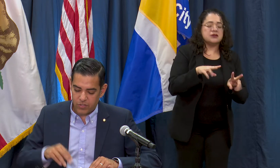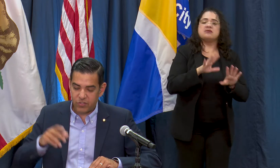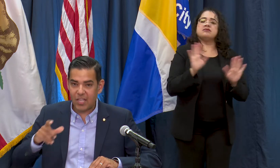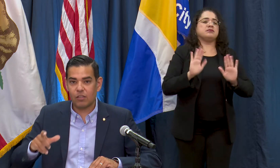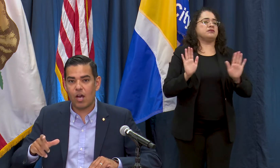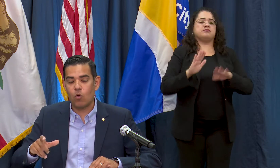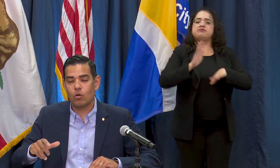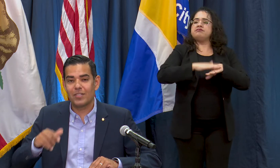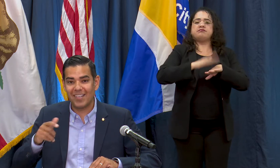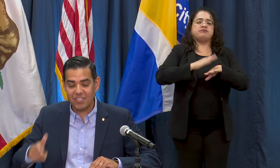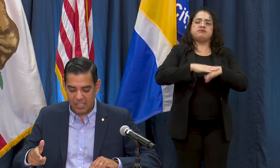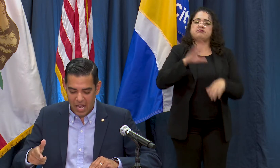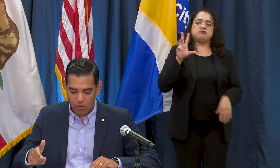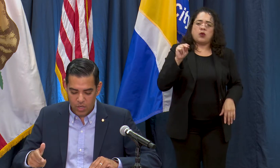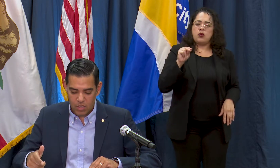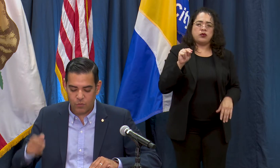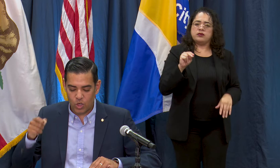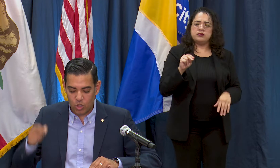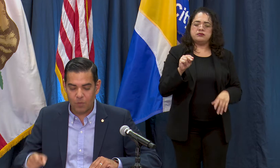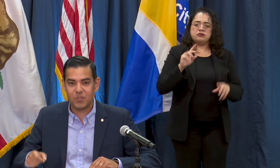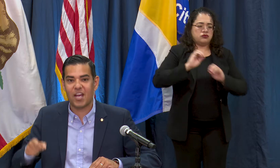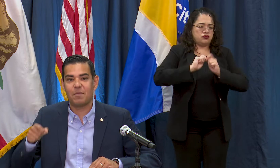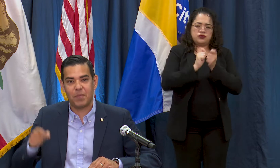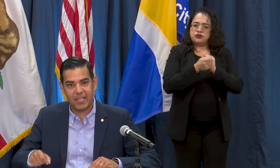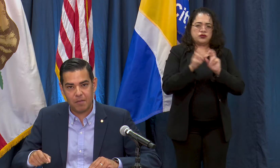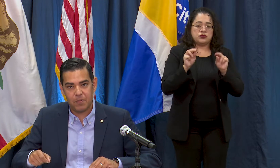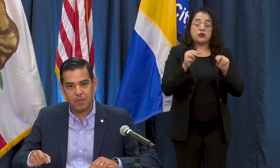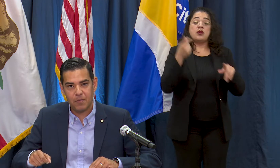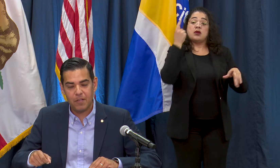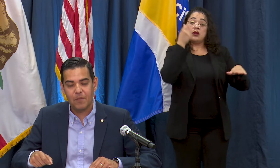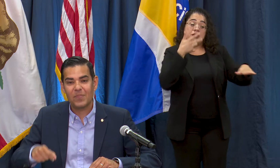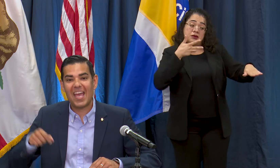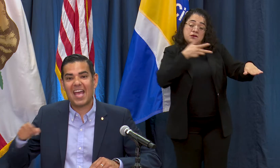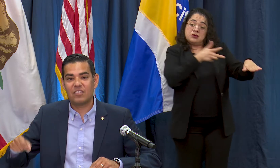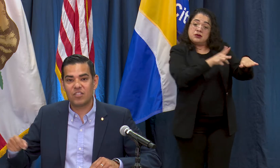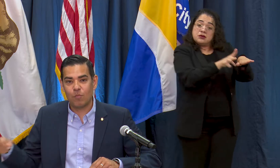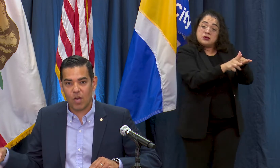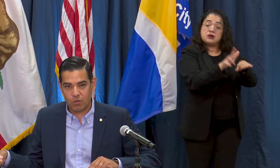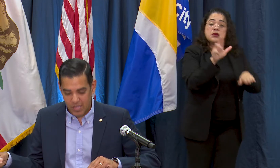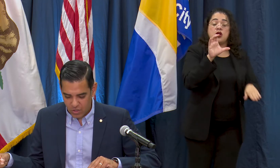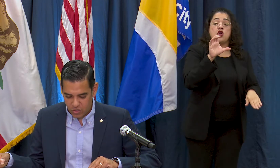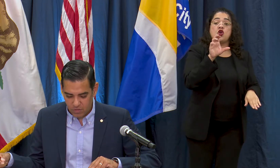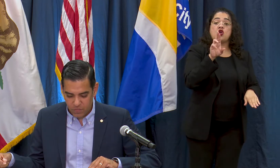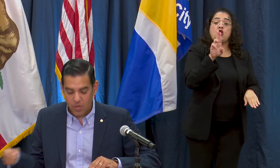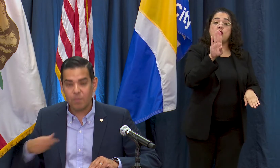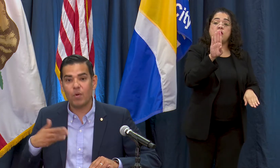the state law order does allow is for curbside pickup and some recreation both